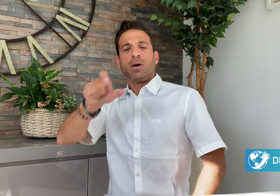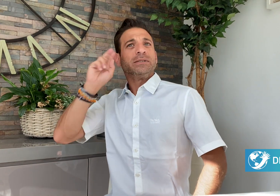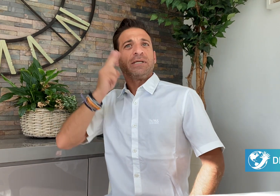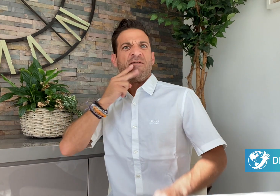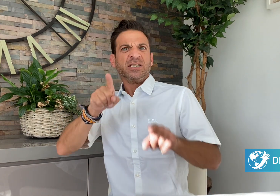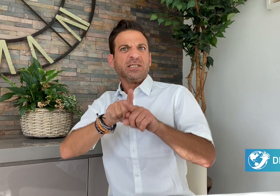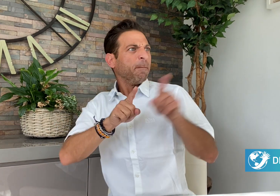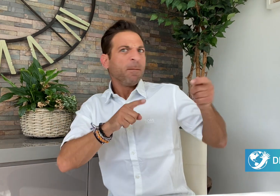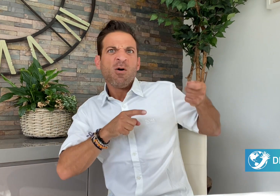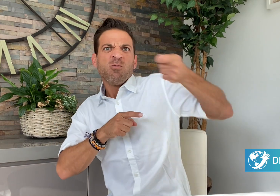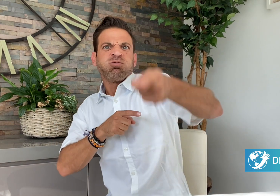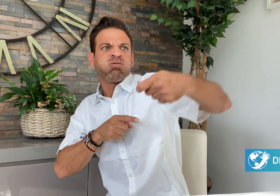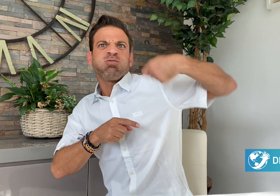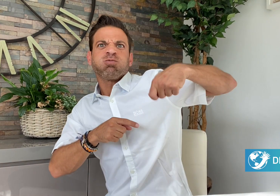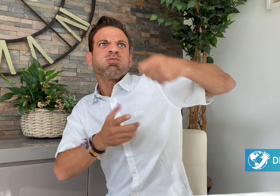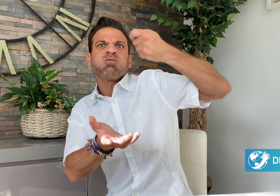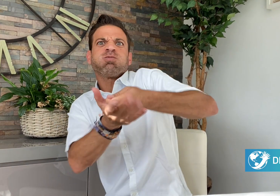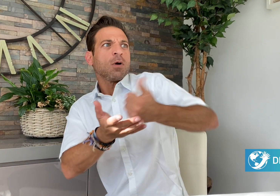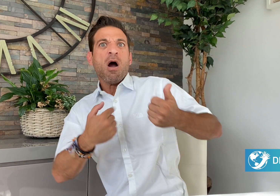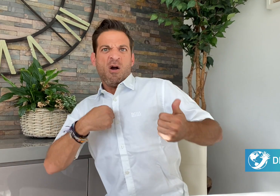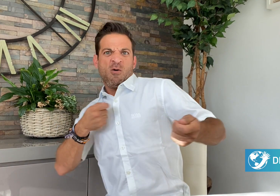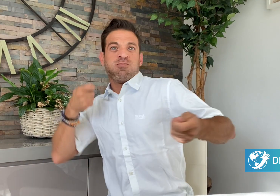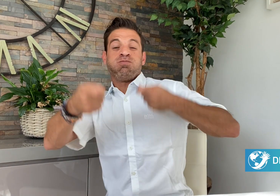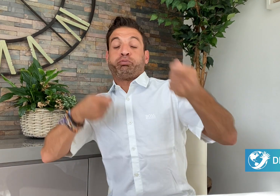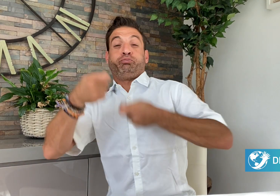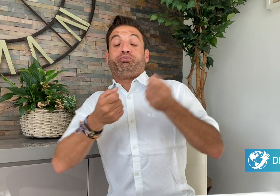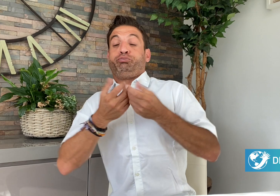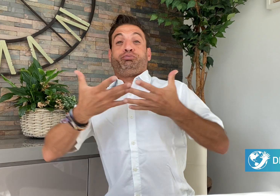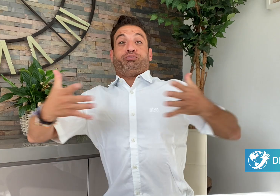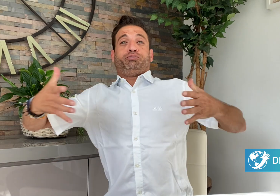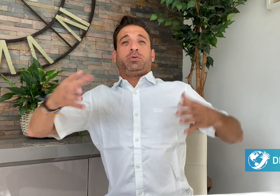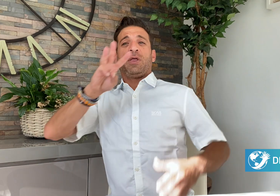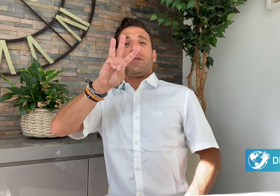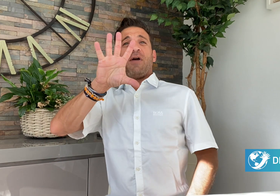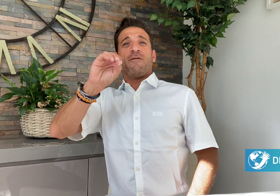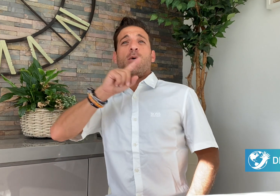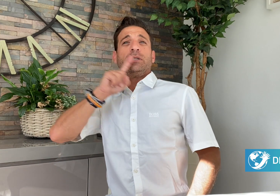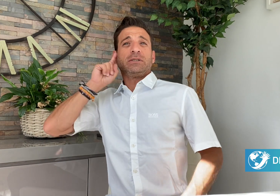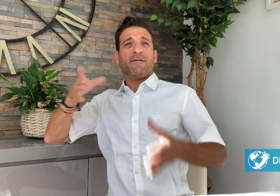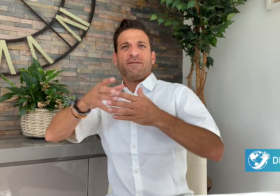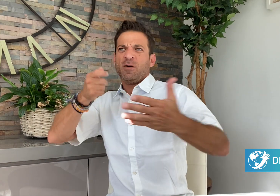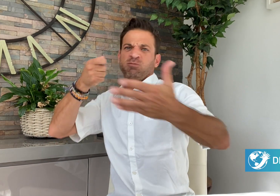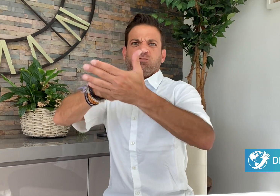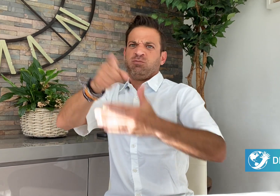said there are 70,000 BSL users in England and to date 350 Deaf people